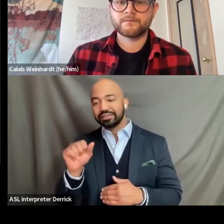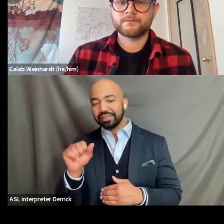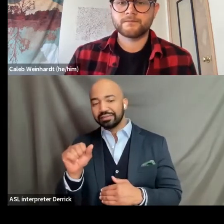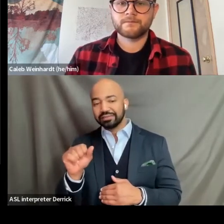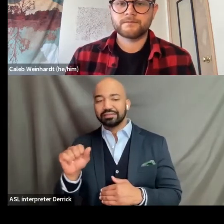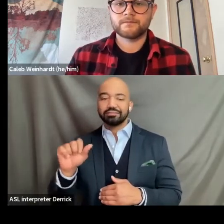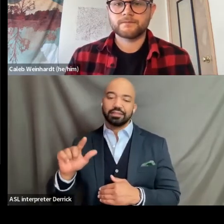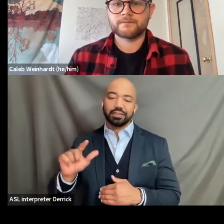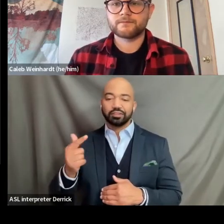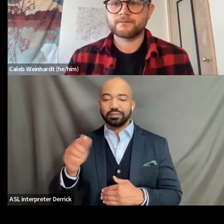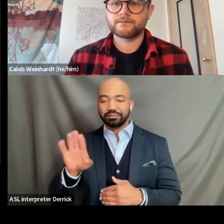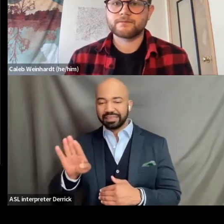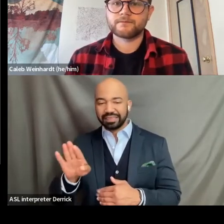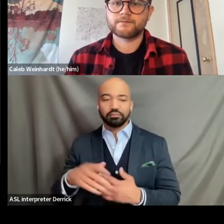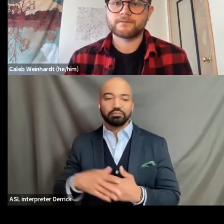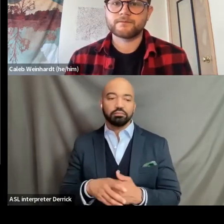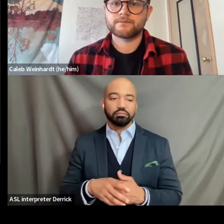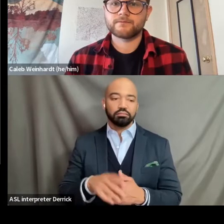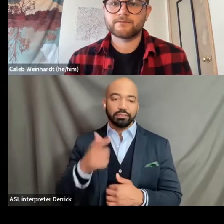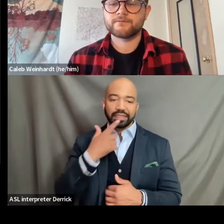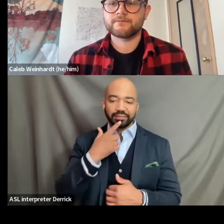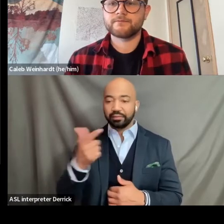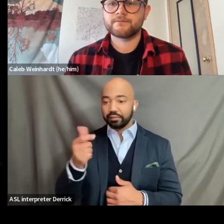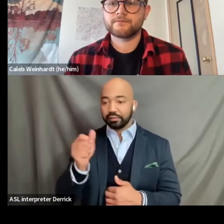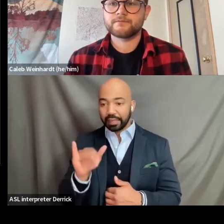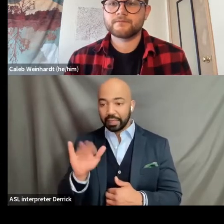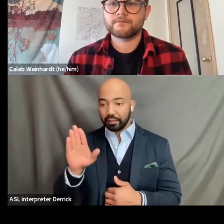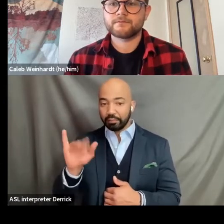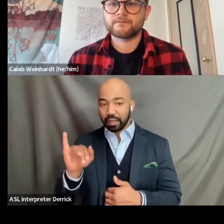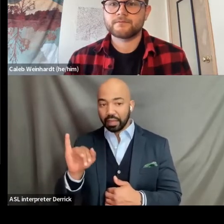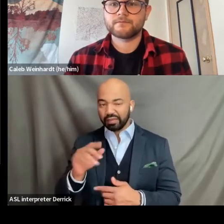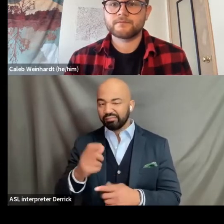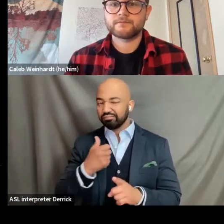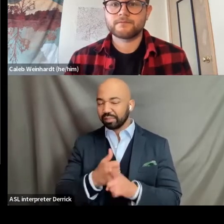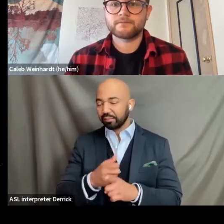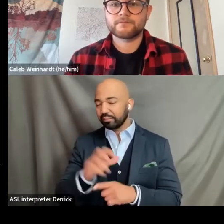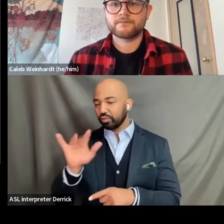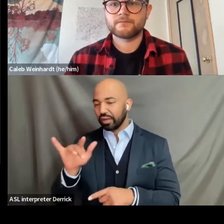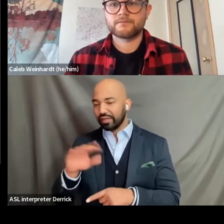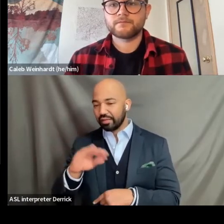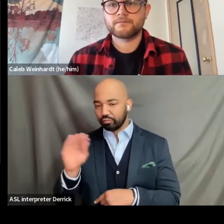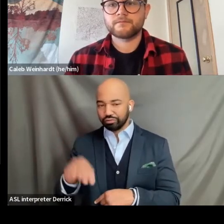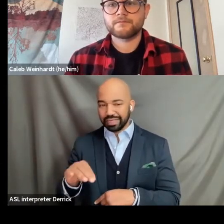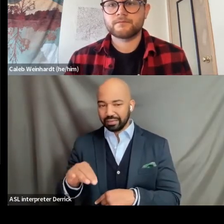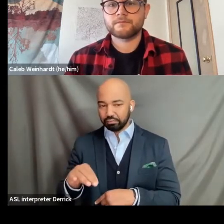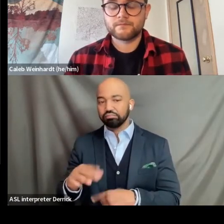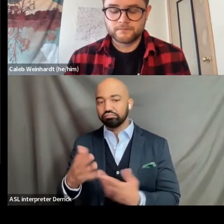So lesbian, gay or bi, housing instability affects about 25% of LGB cisgender folks.